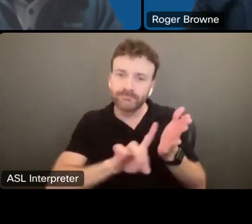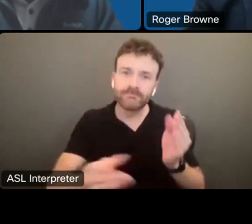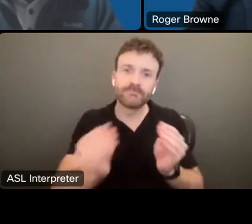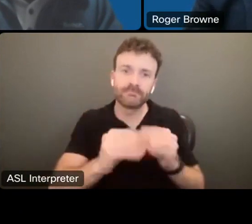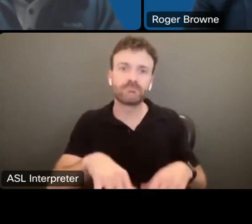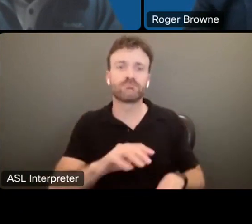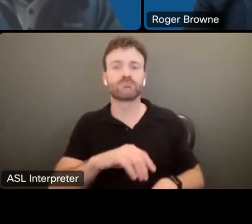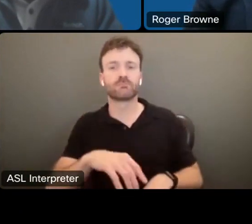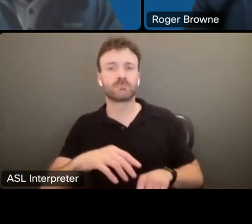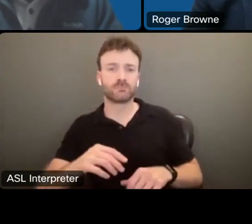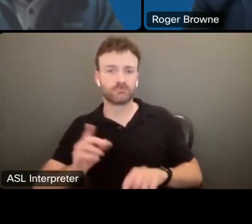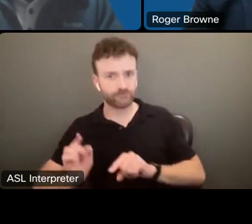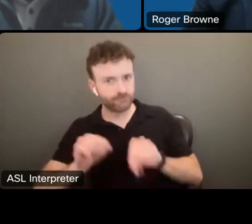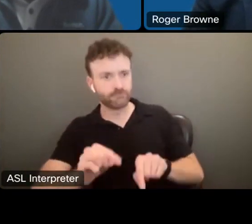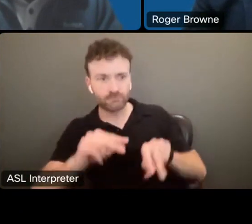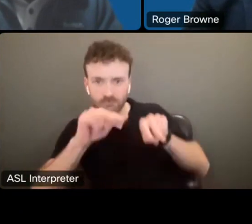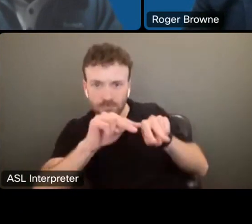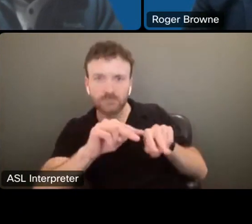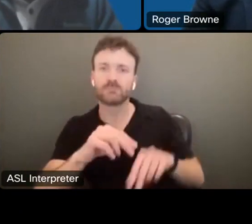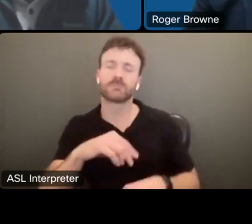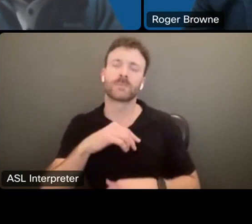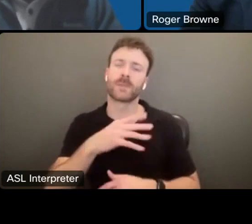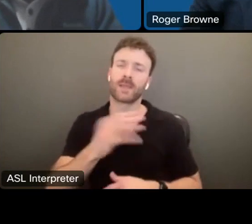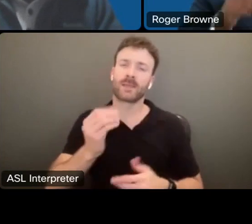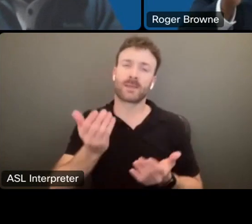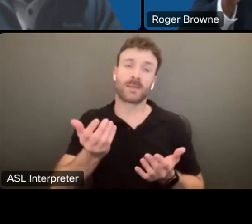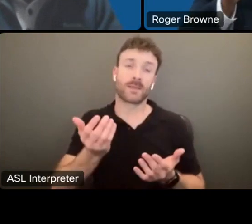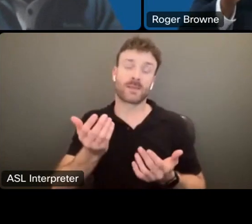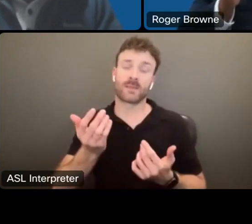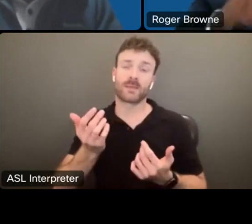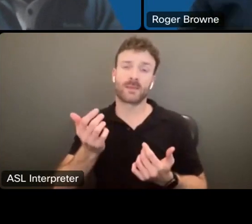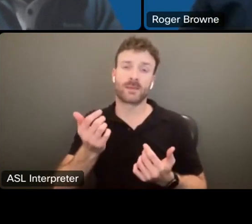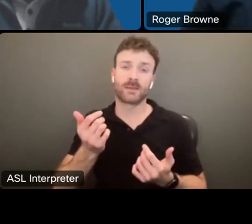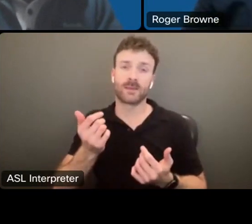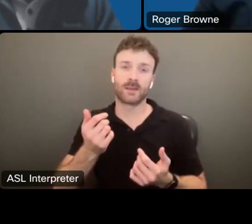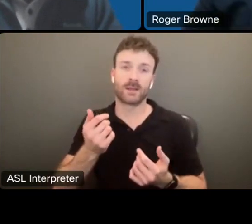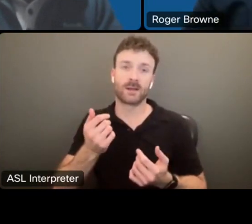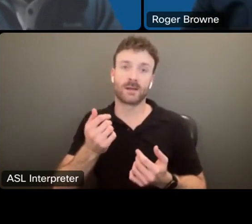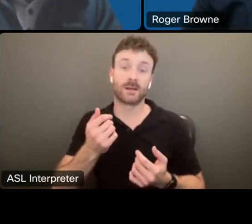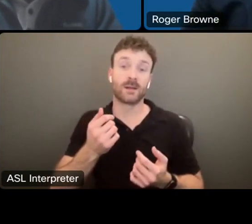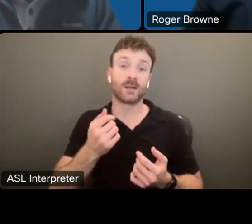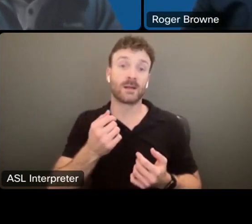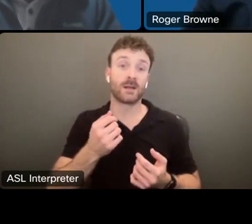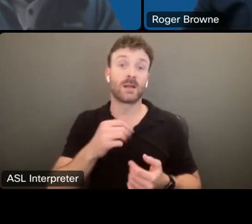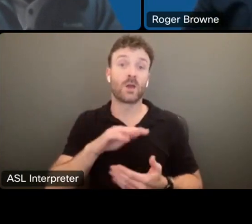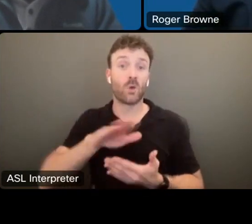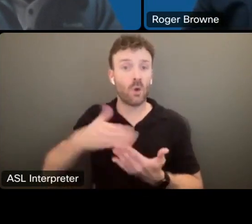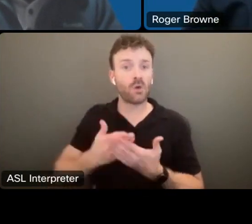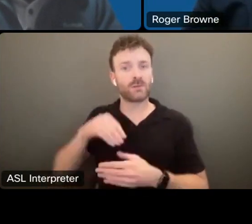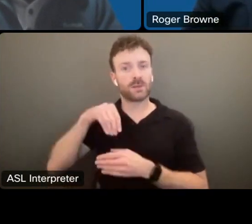the enforcement, and again, nothing but support as well from all the internal groups like